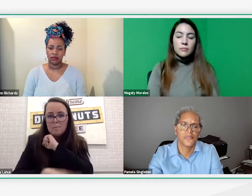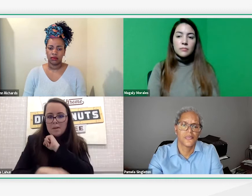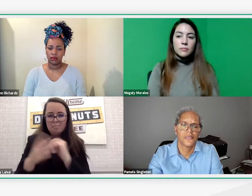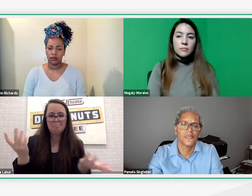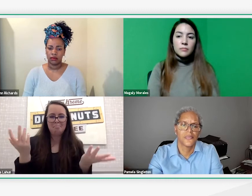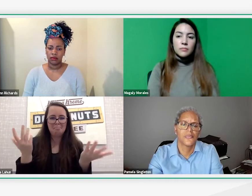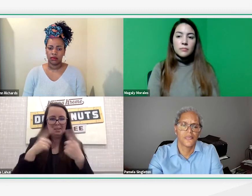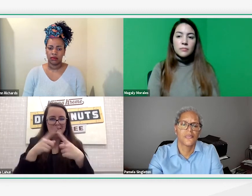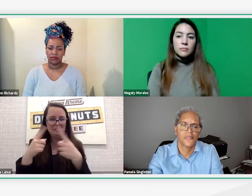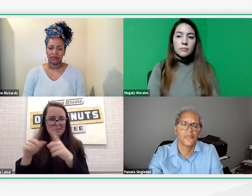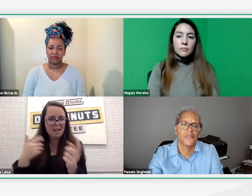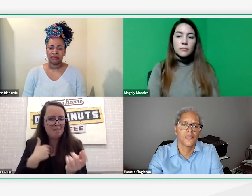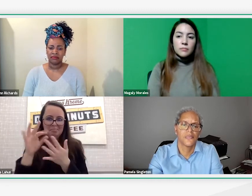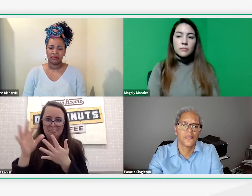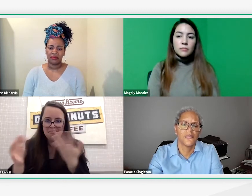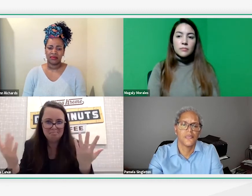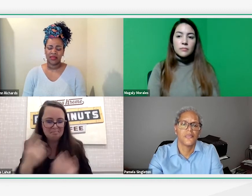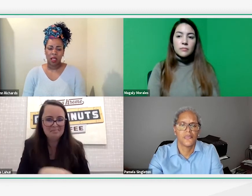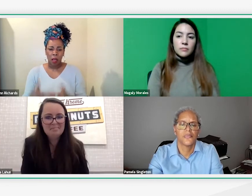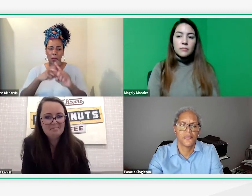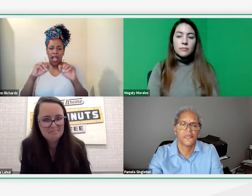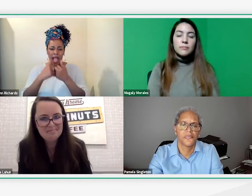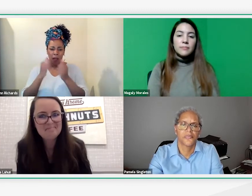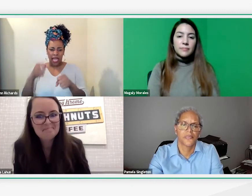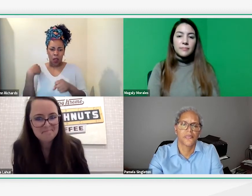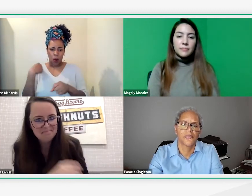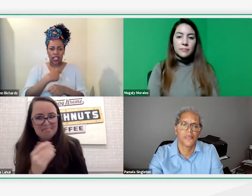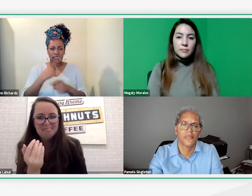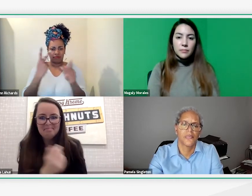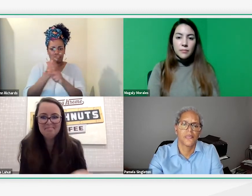quarter or $4,000 every quarter. It makes it so that you don't have a penalty. There are options.